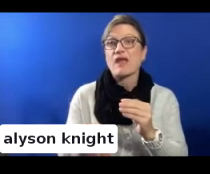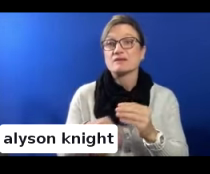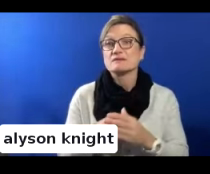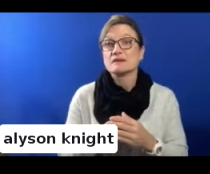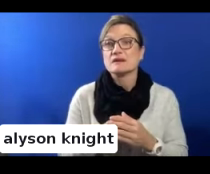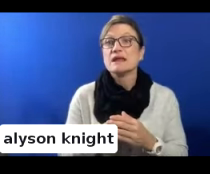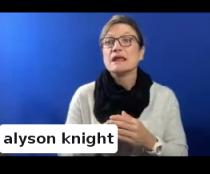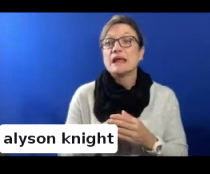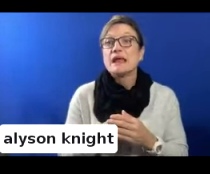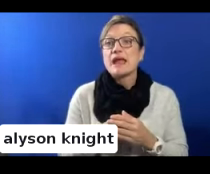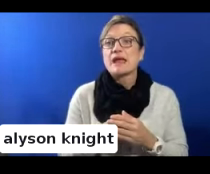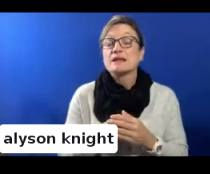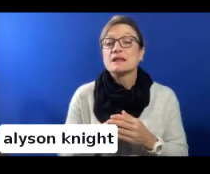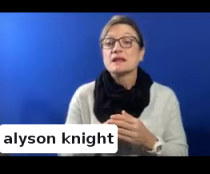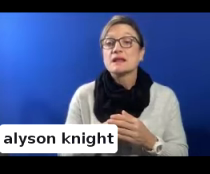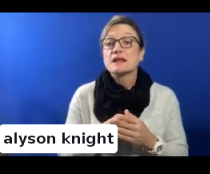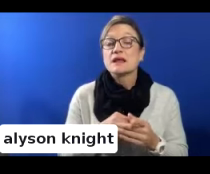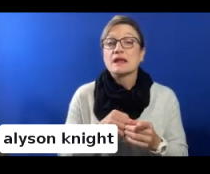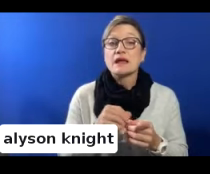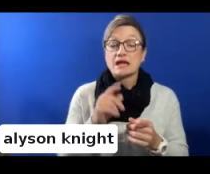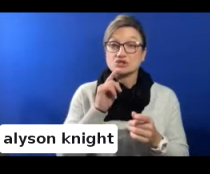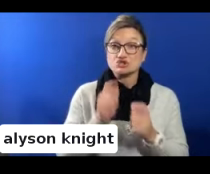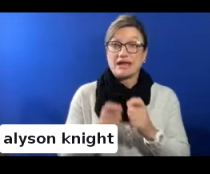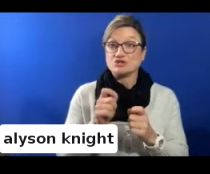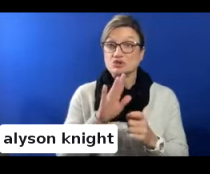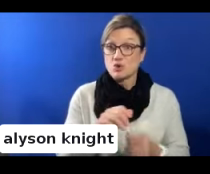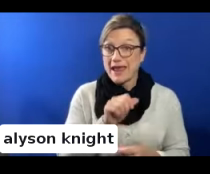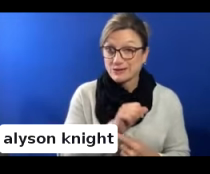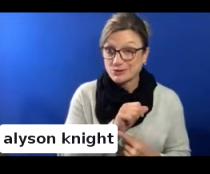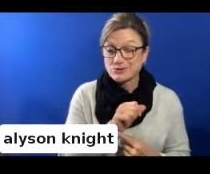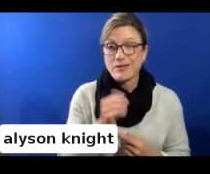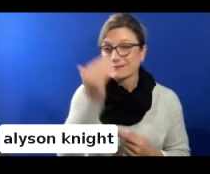An outcome is a change in someone's attitude, knowledge, behavior,